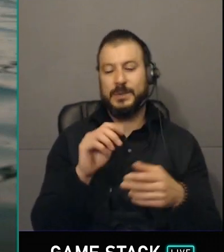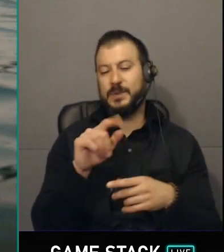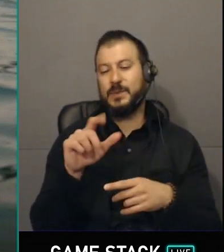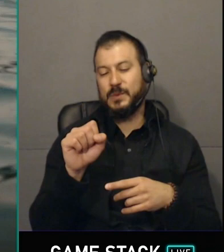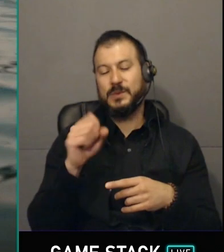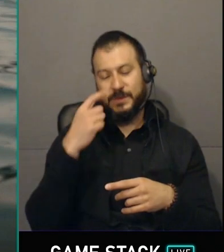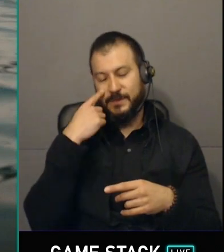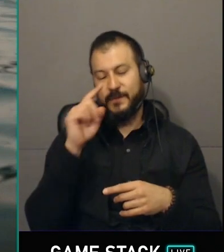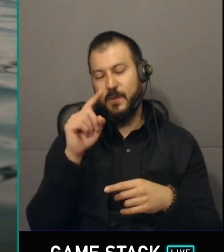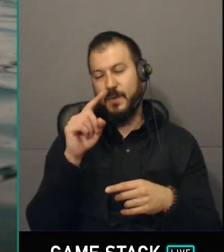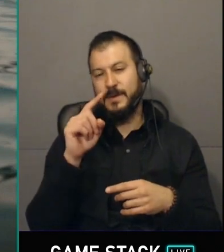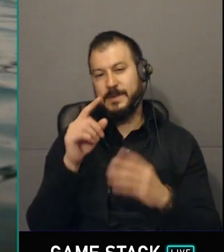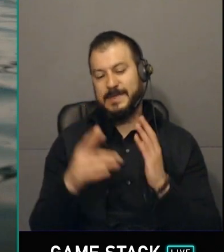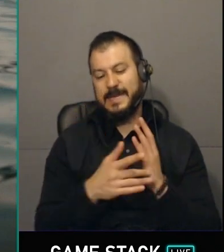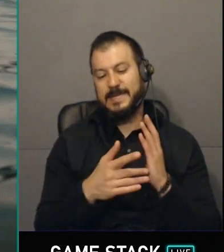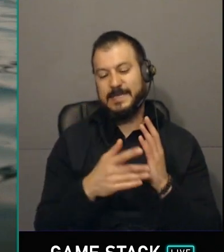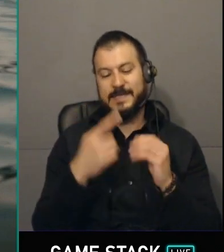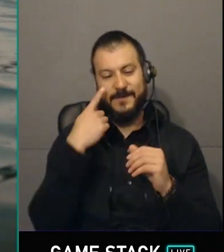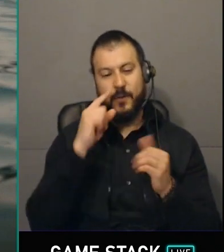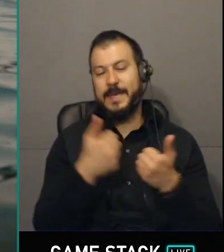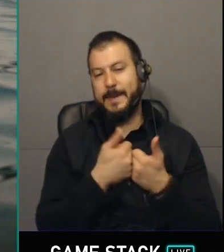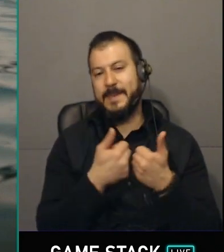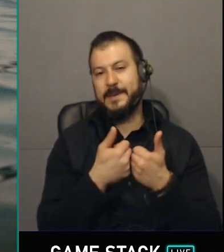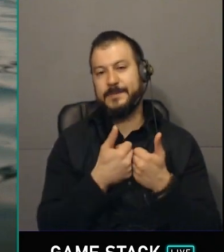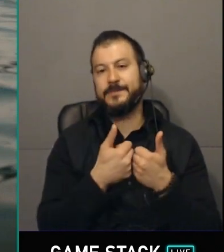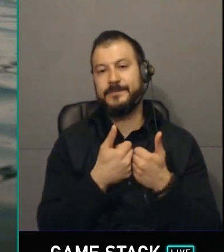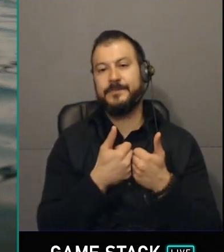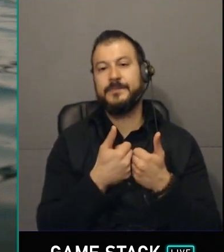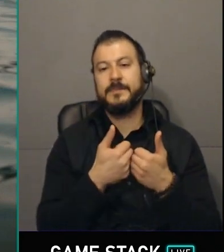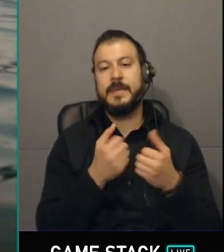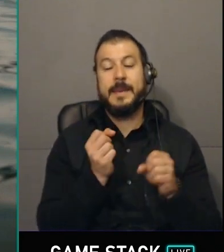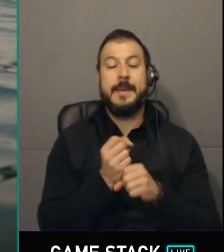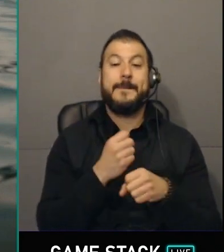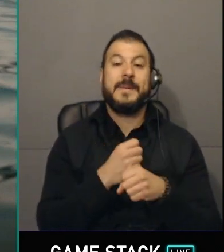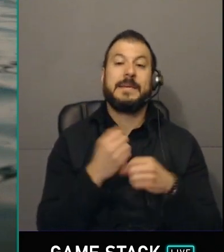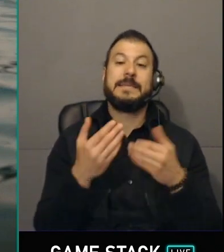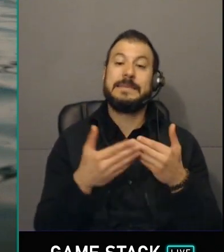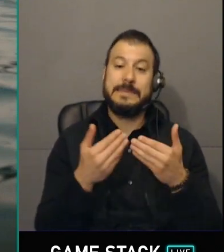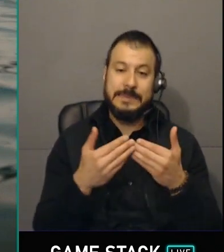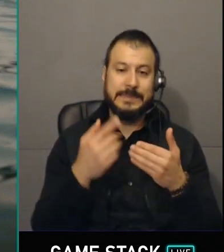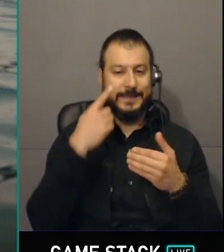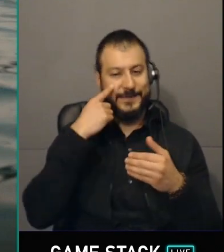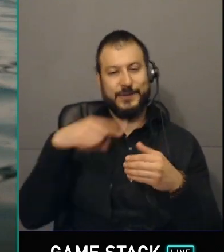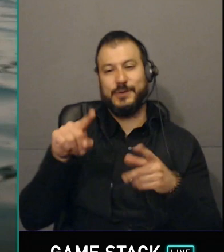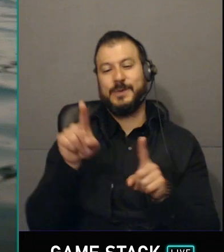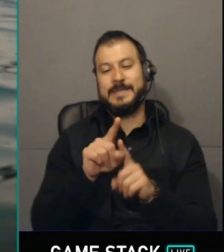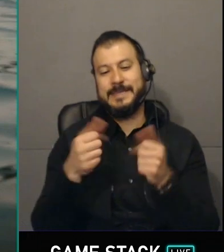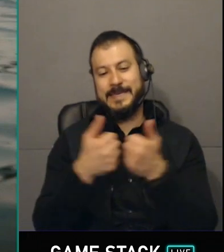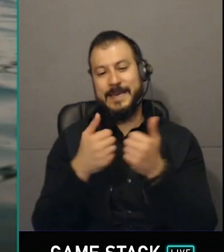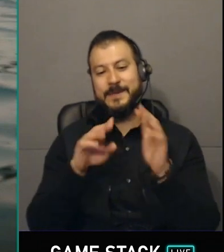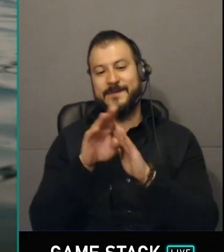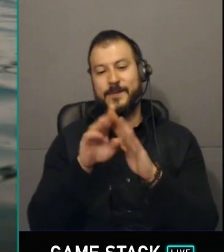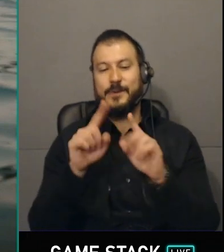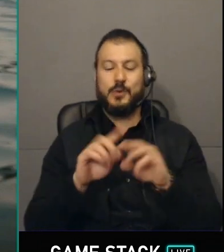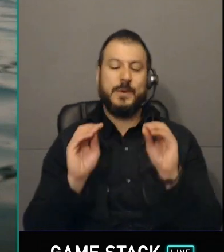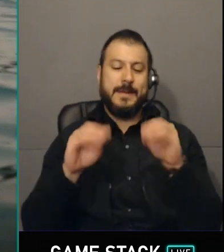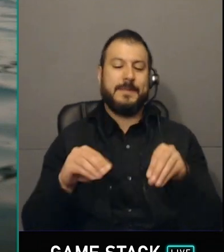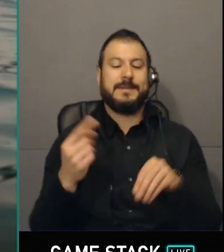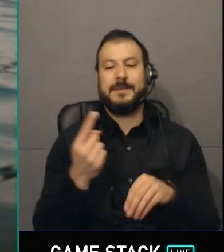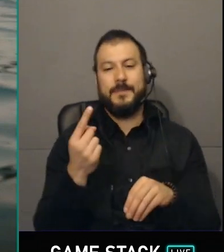and techniques for, gaming, making it easy for you, as a game developer, to implement something like this for waypoint